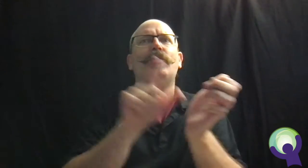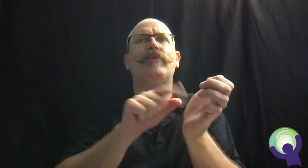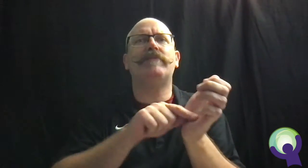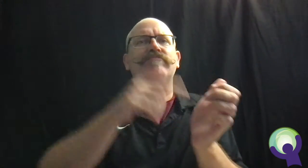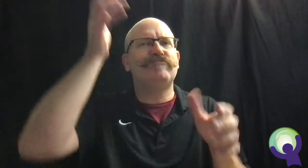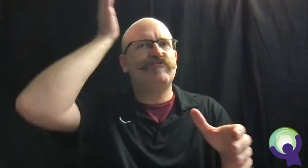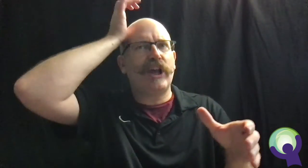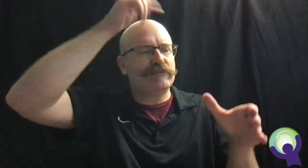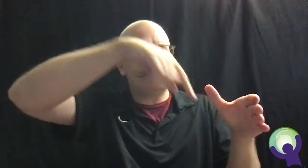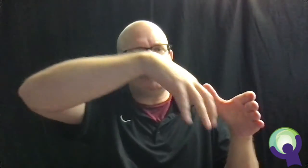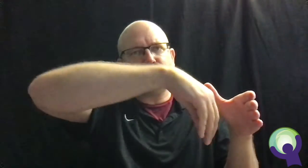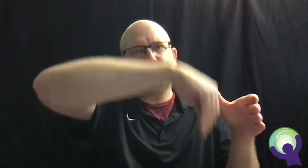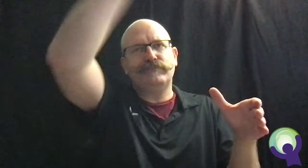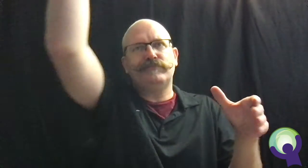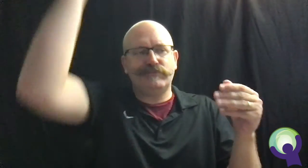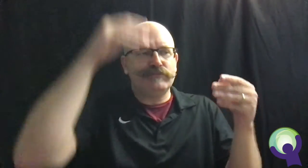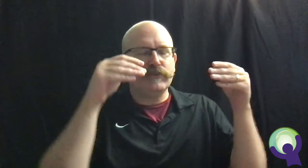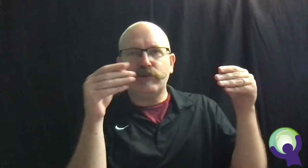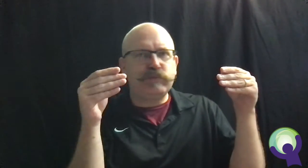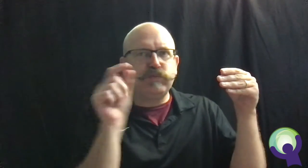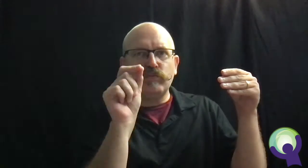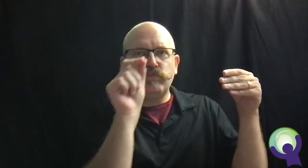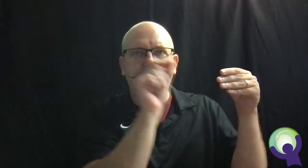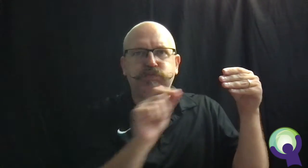He takes newspapers from the trash baskets